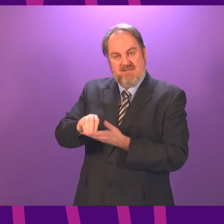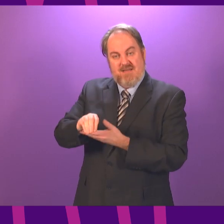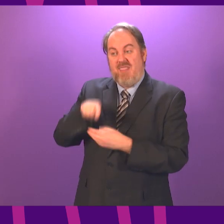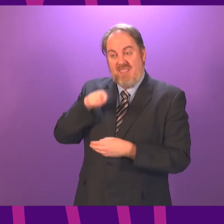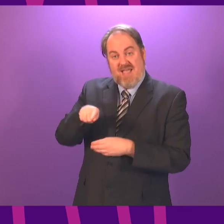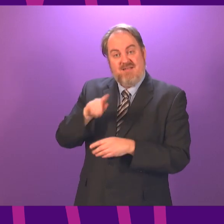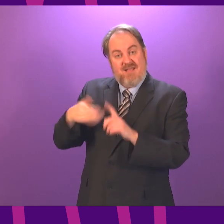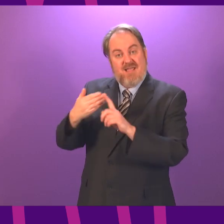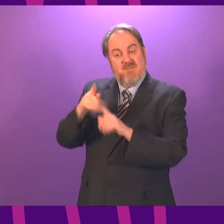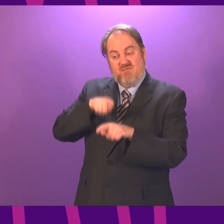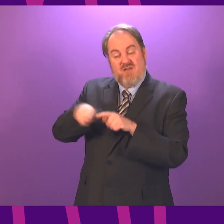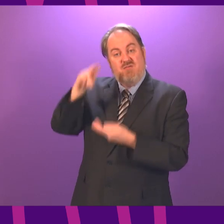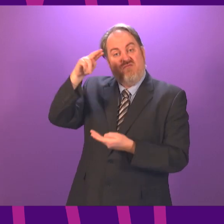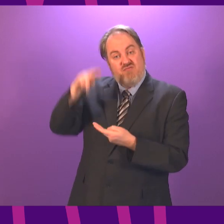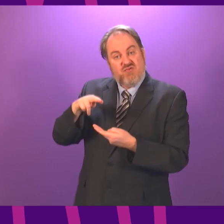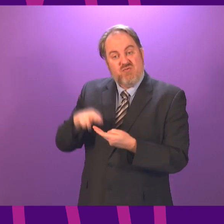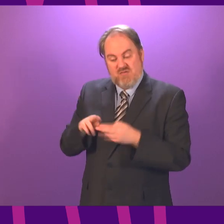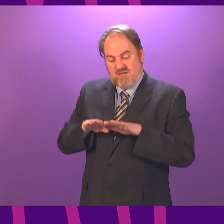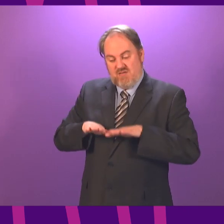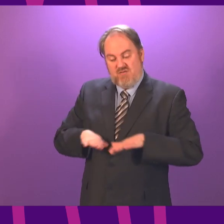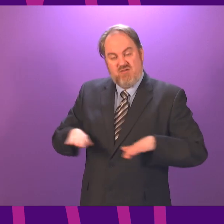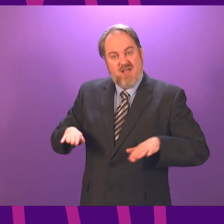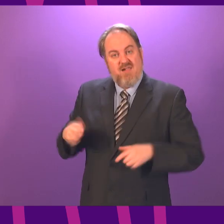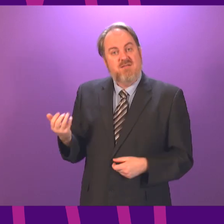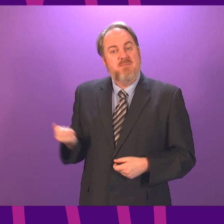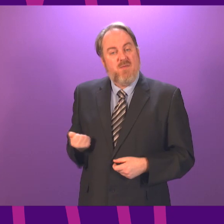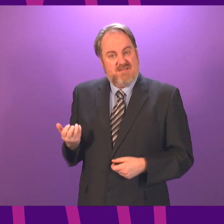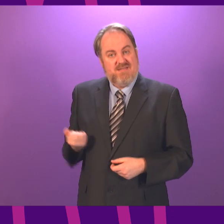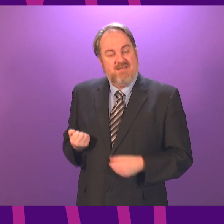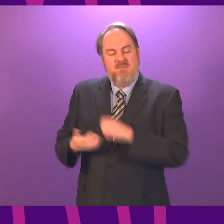child poverty and a key action in the tackling child poverty delivery plan.